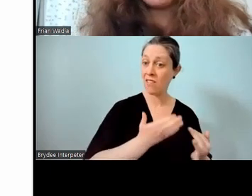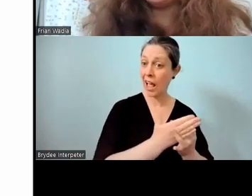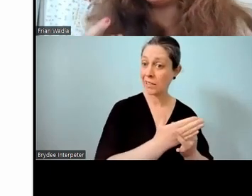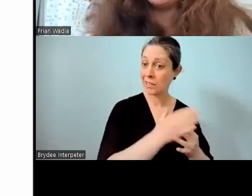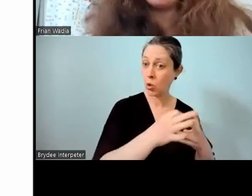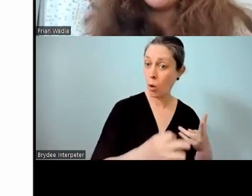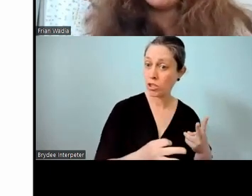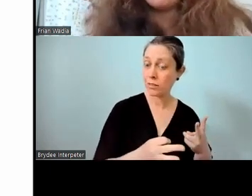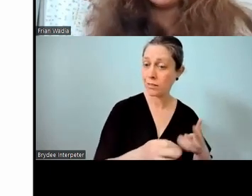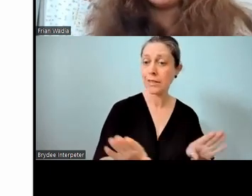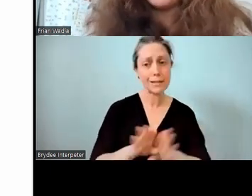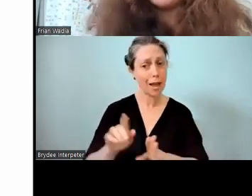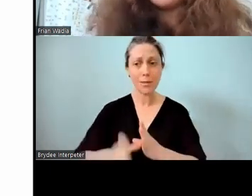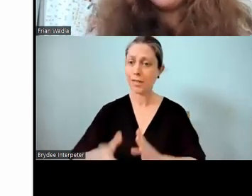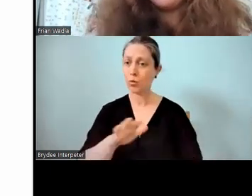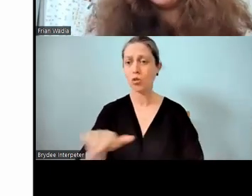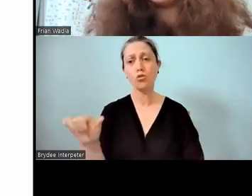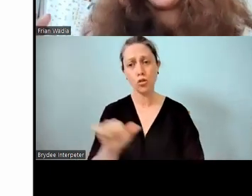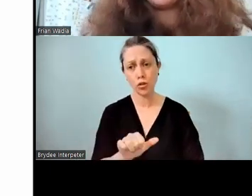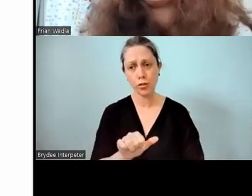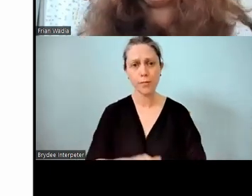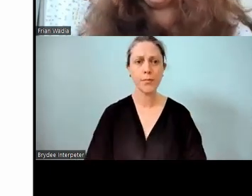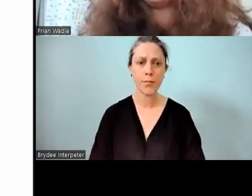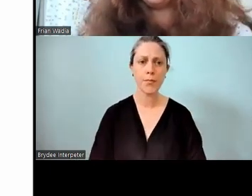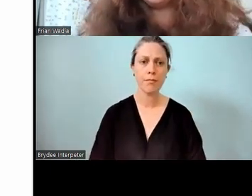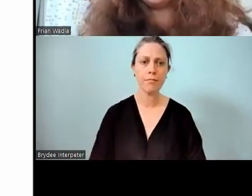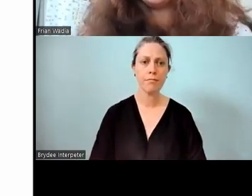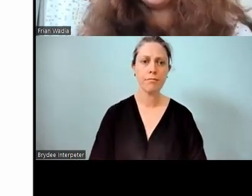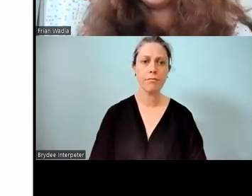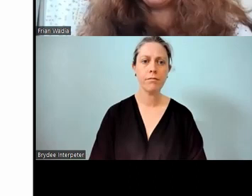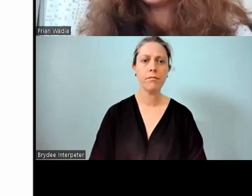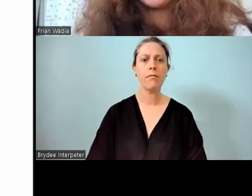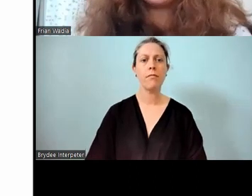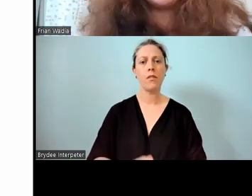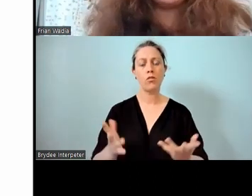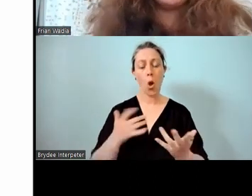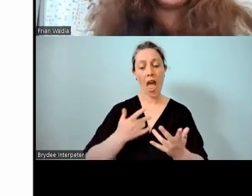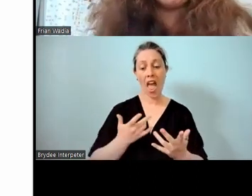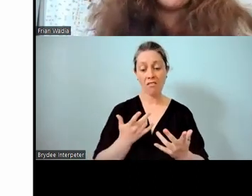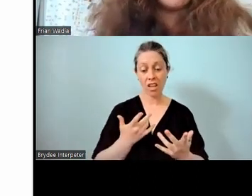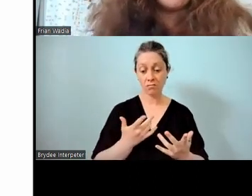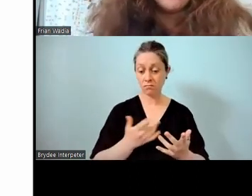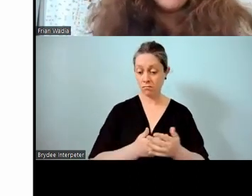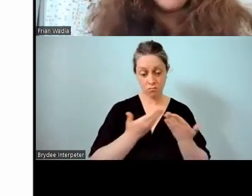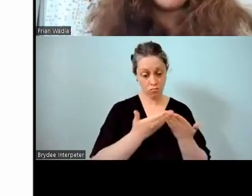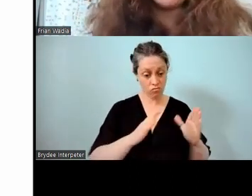Having that twin track approach of mainstream first as well as you know, the specialist supports as needed is important.